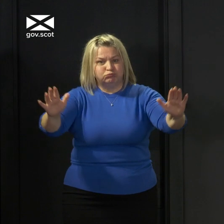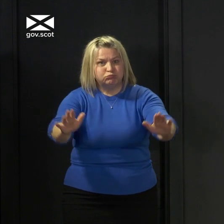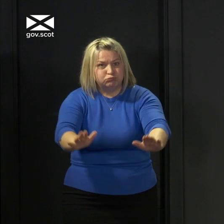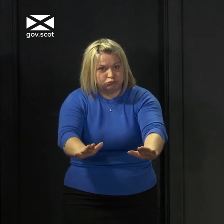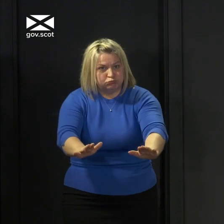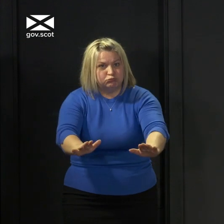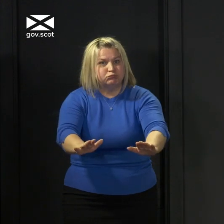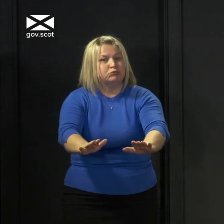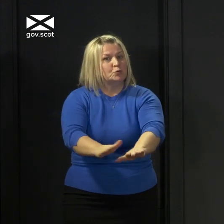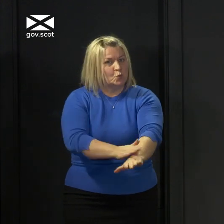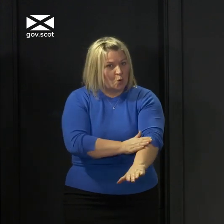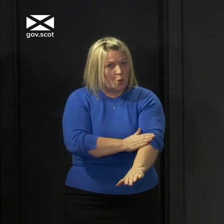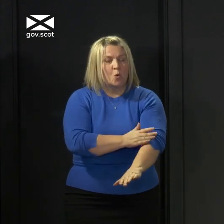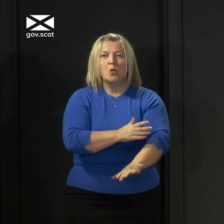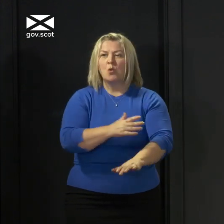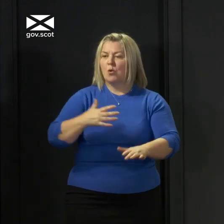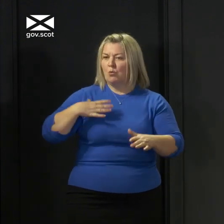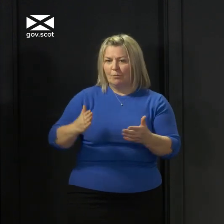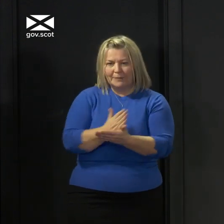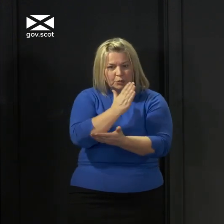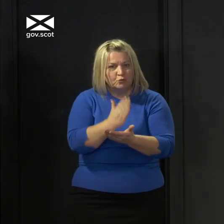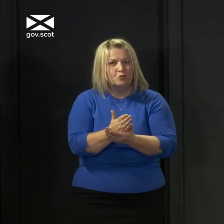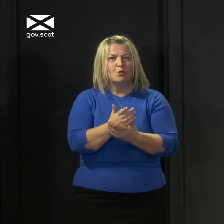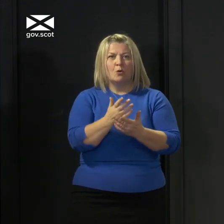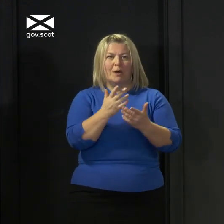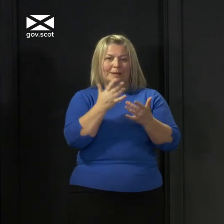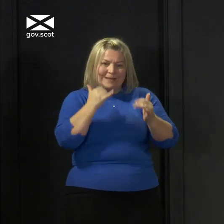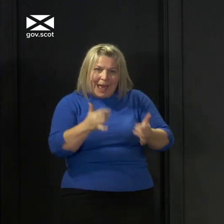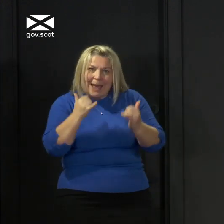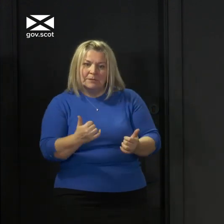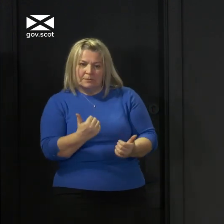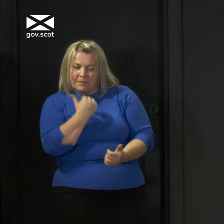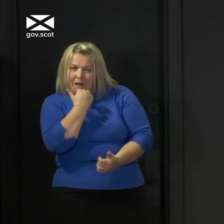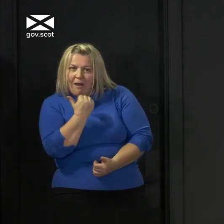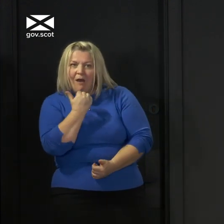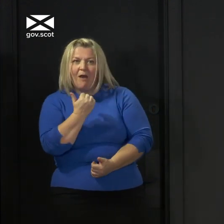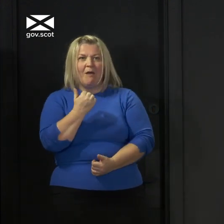through test trace isolate to replace those restrictions but also to continue